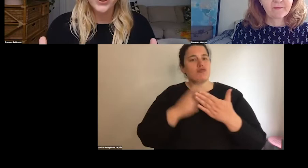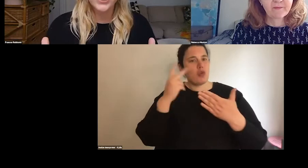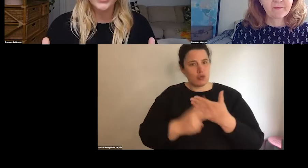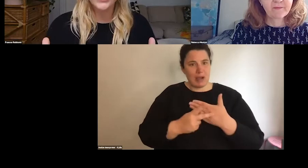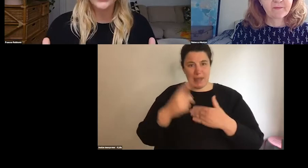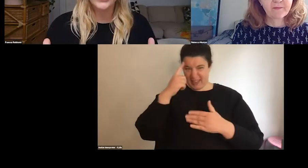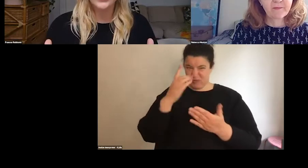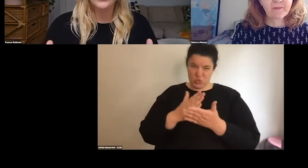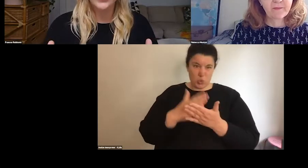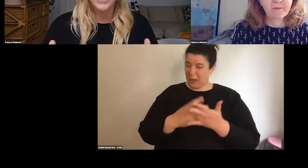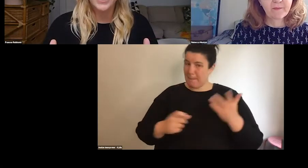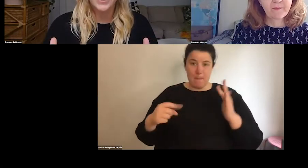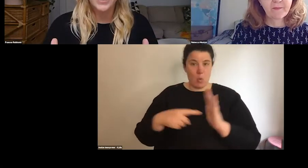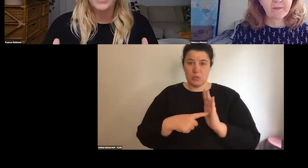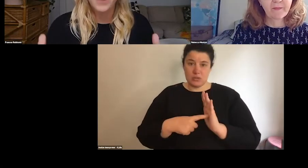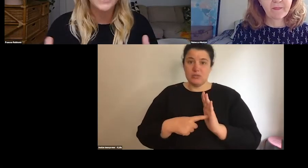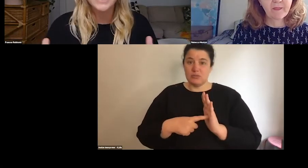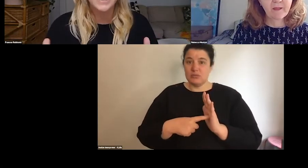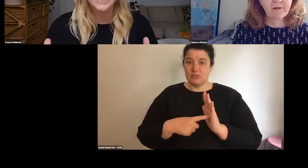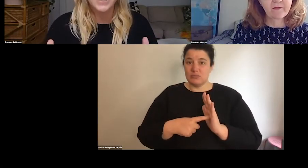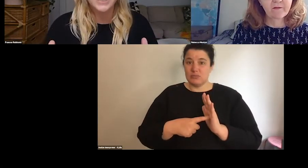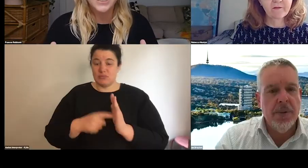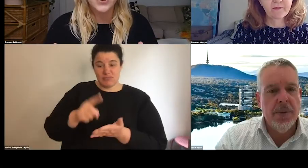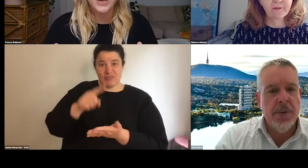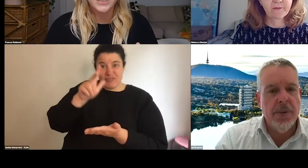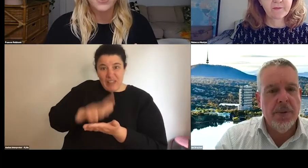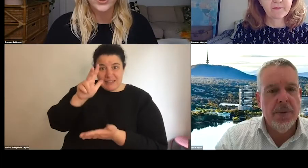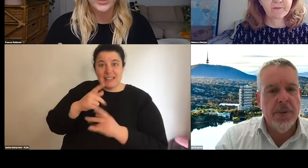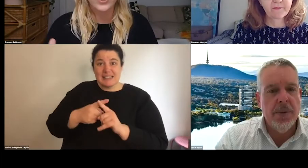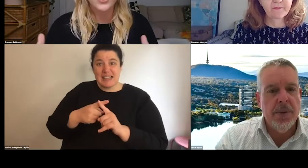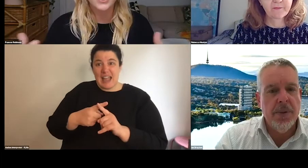of validates and identifies the fact that we're not just leaders